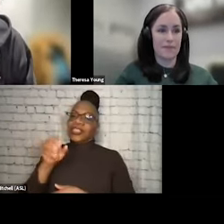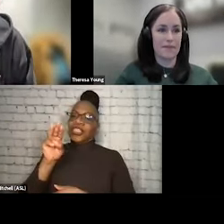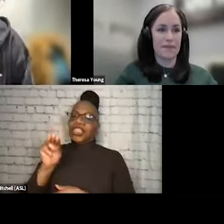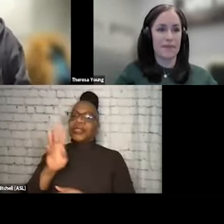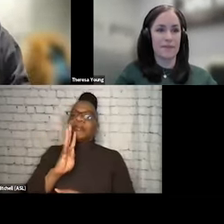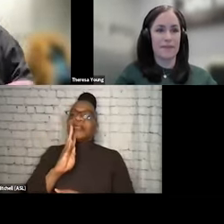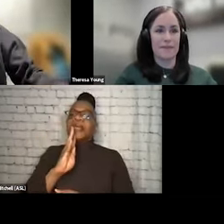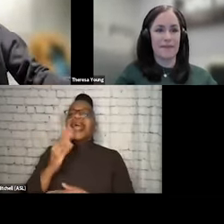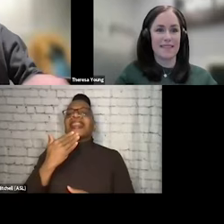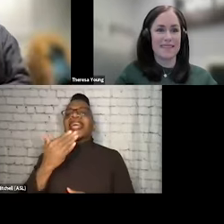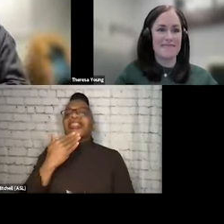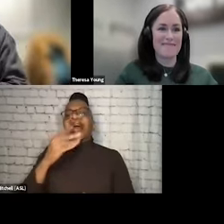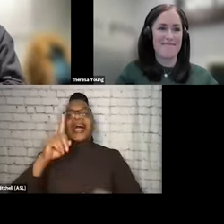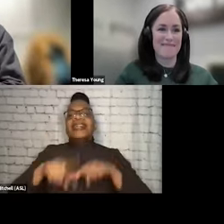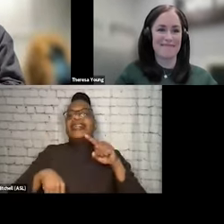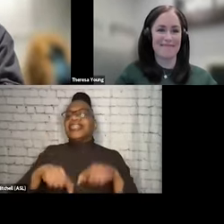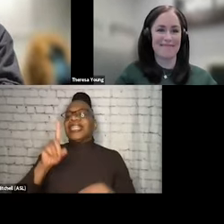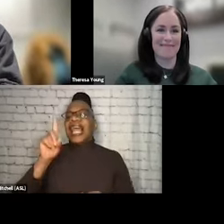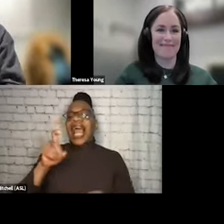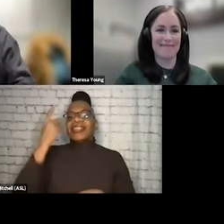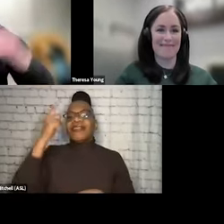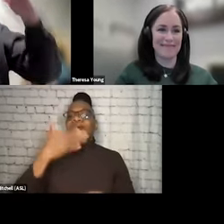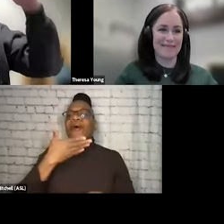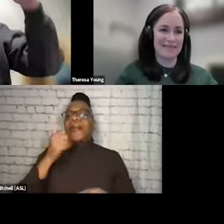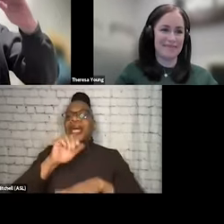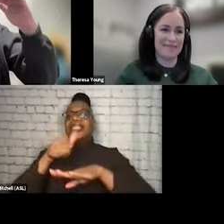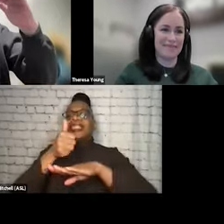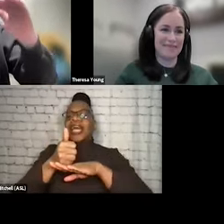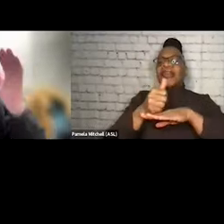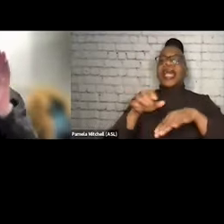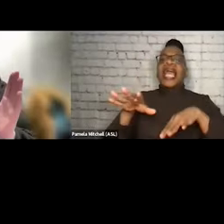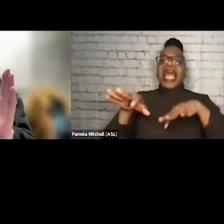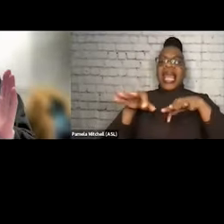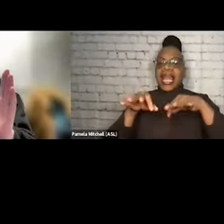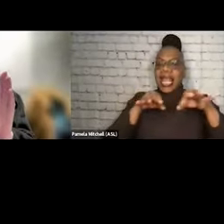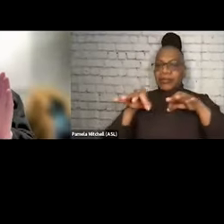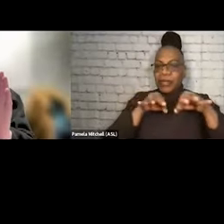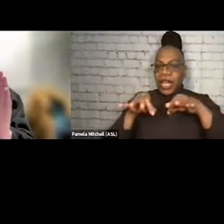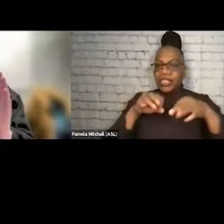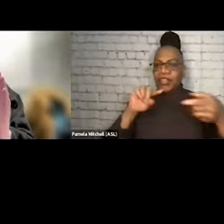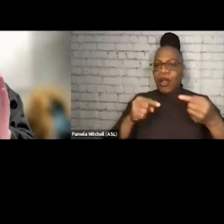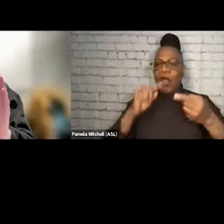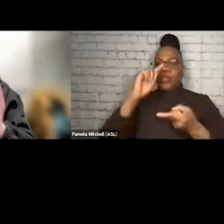I could not ask for a better setup and introduction and explanation of harm reduction, what it is, and what it could be.